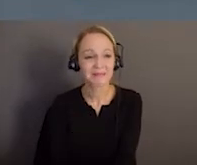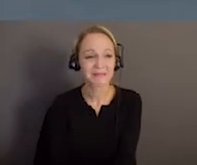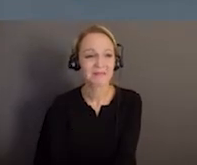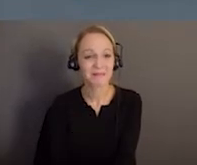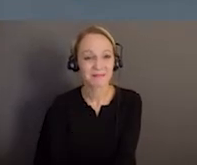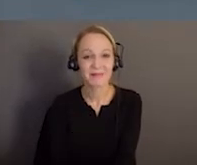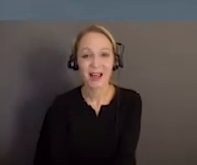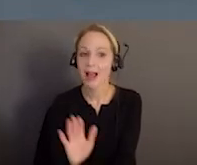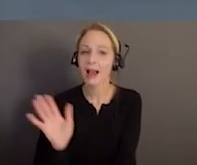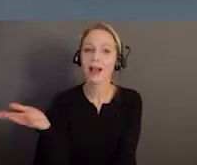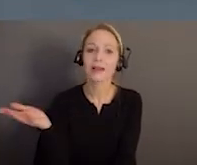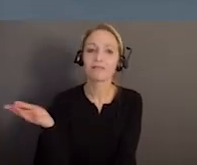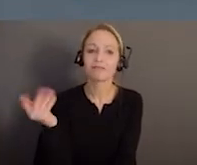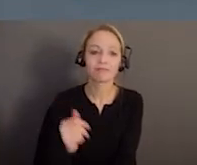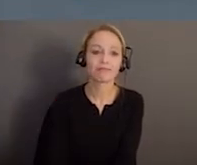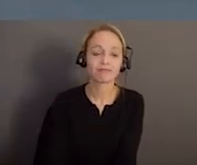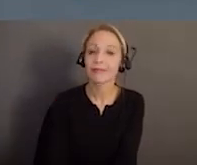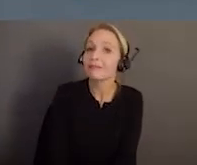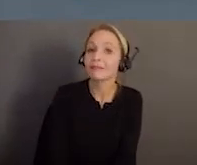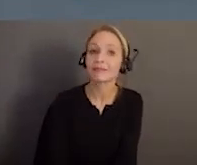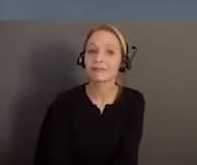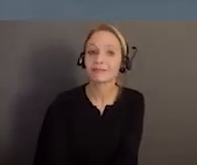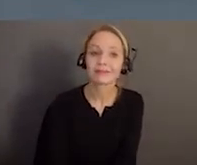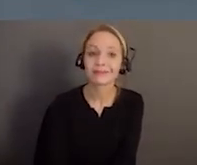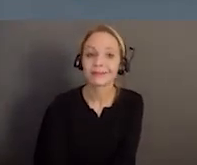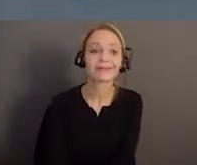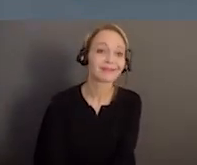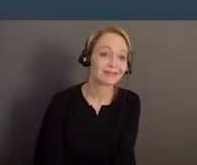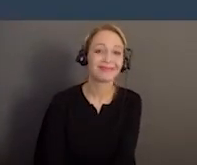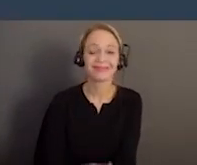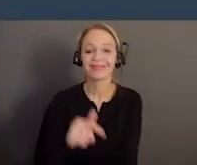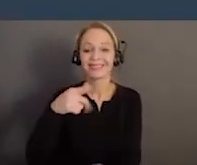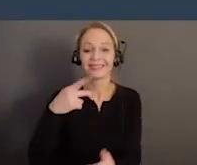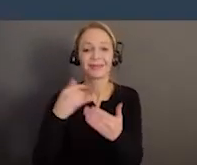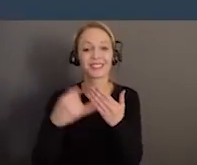YEAH, SO THIS PROJECT IS USING A TON OF STUFF.